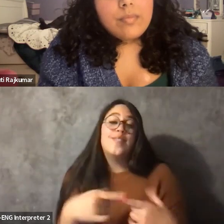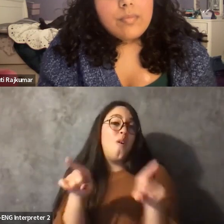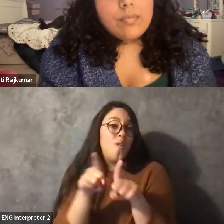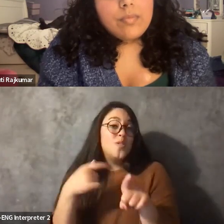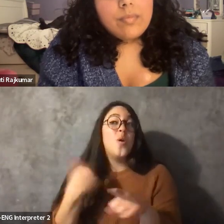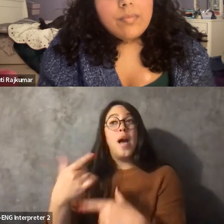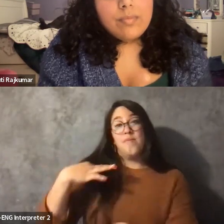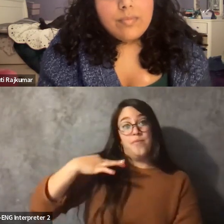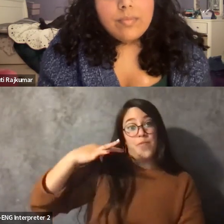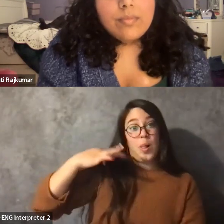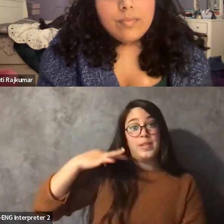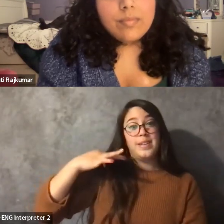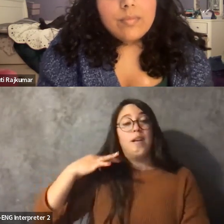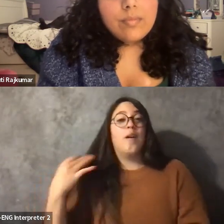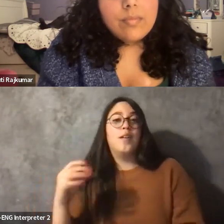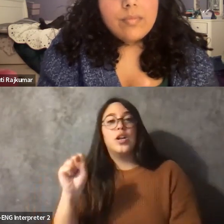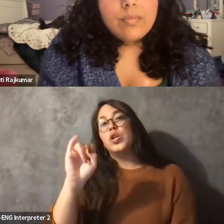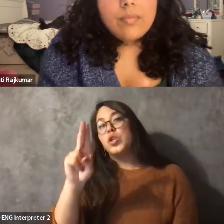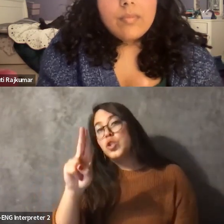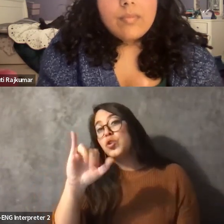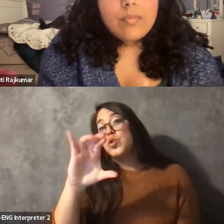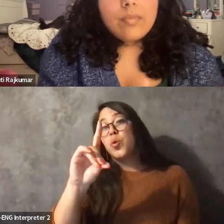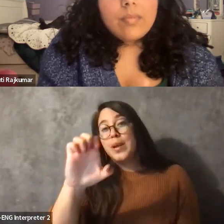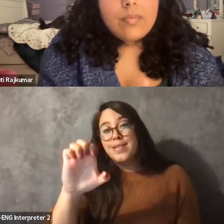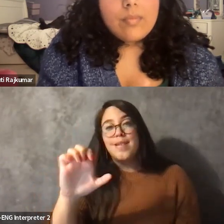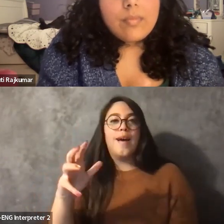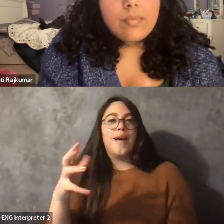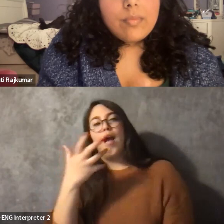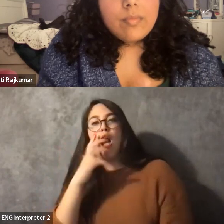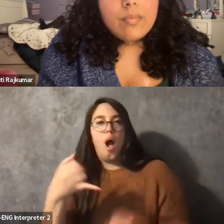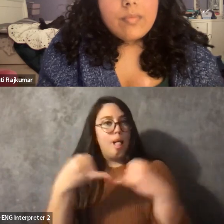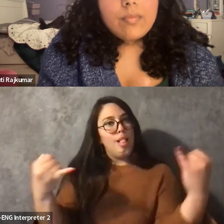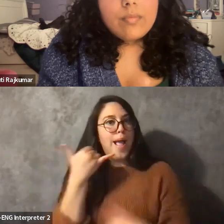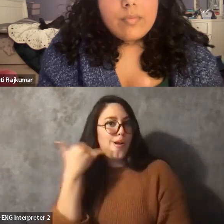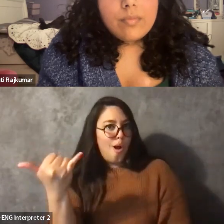in high school, and it was a really rewarding and fulfilling experience for me,